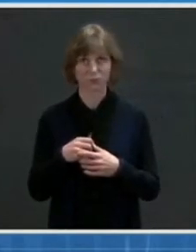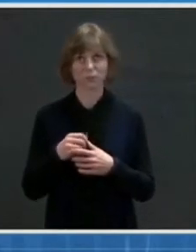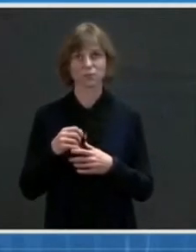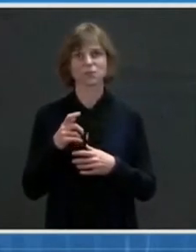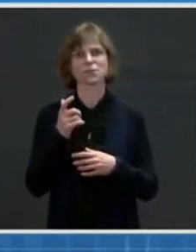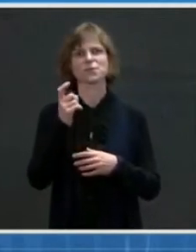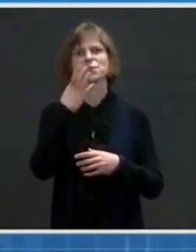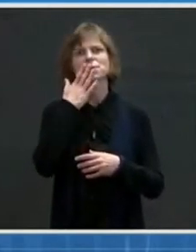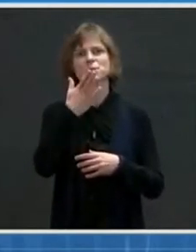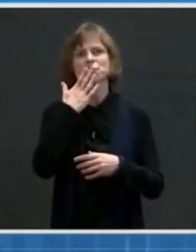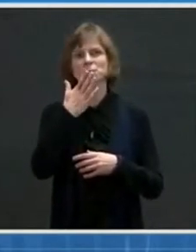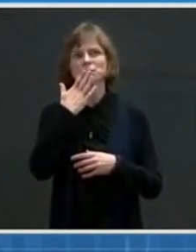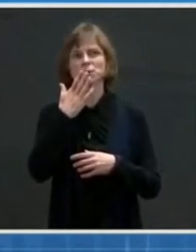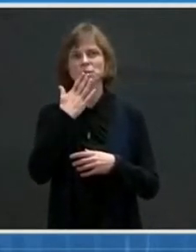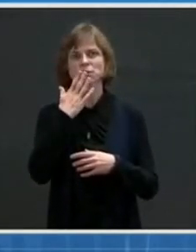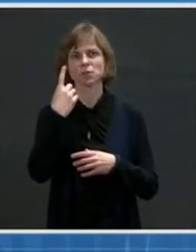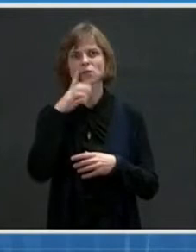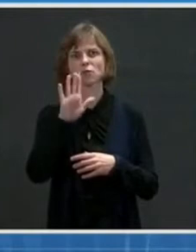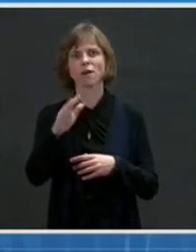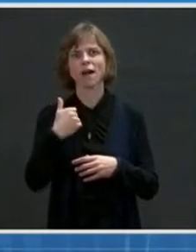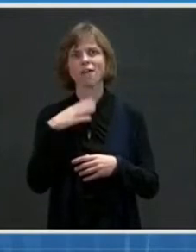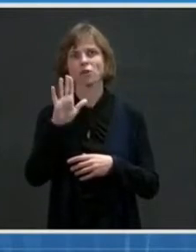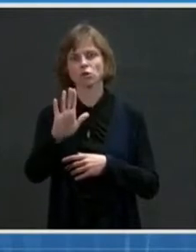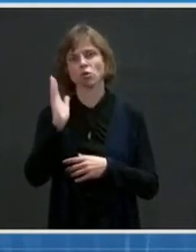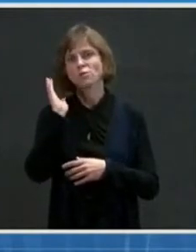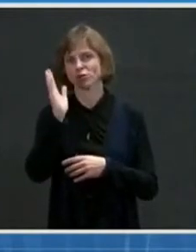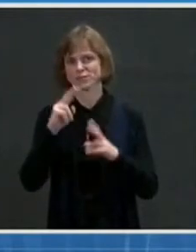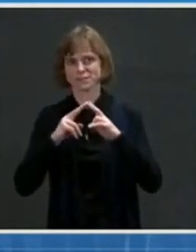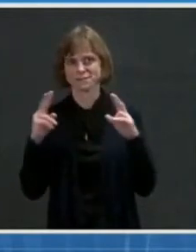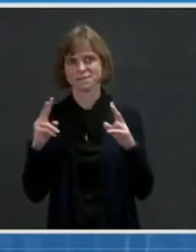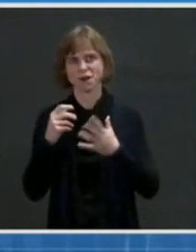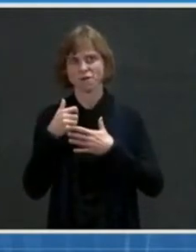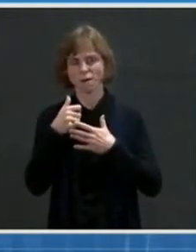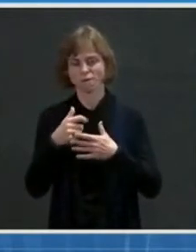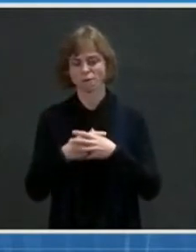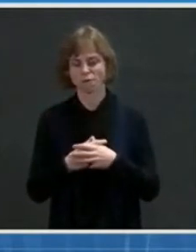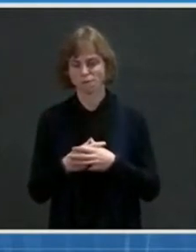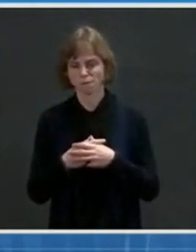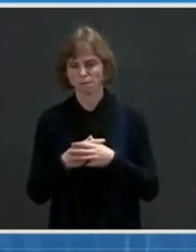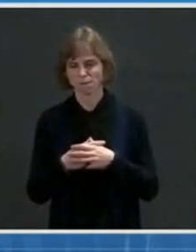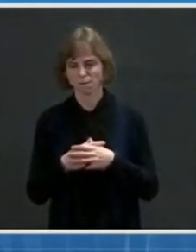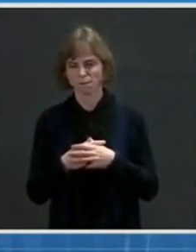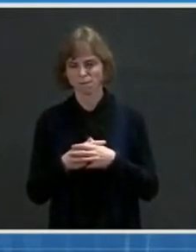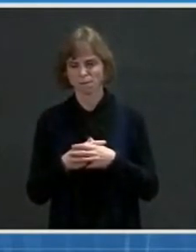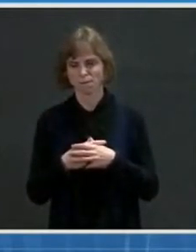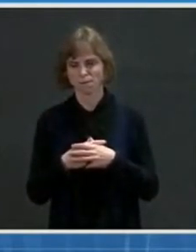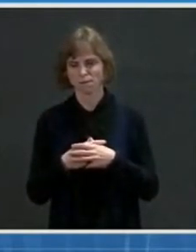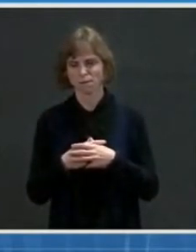FIRST, WE'LL GO TO KATHERINE. THANKS SO MUCH FOR HAVING